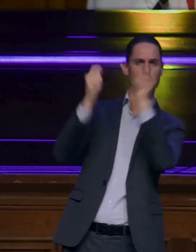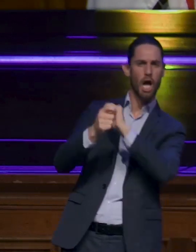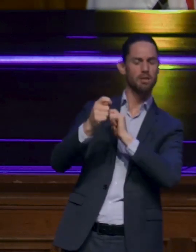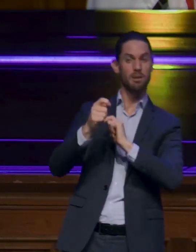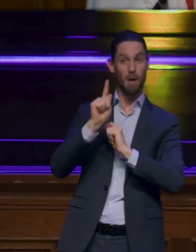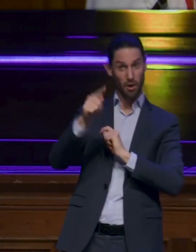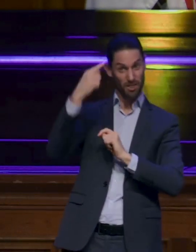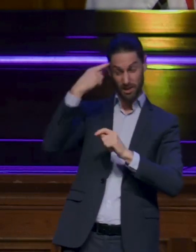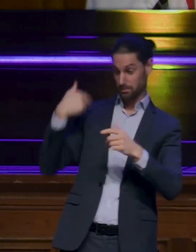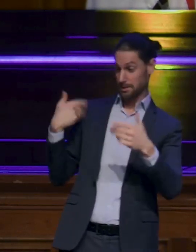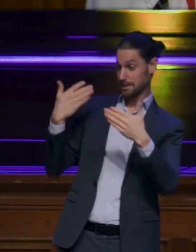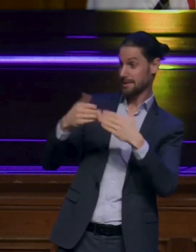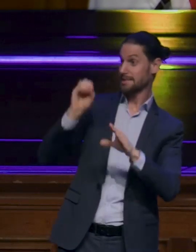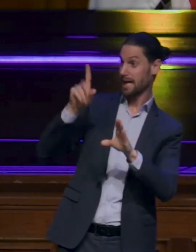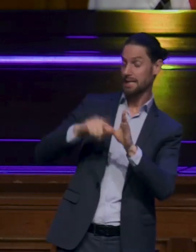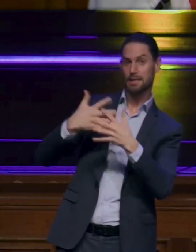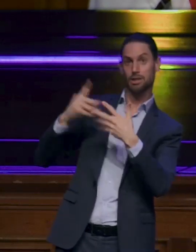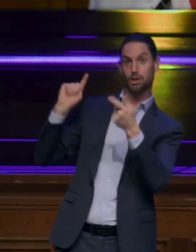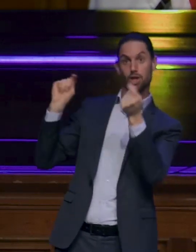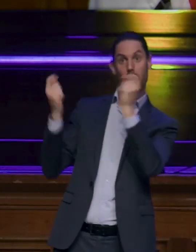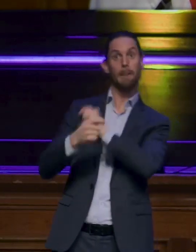we're now actually debating what our action will be and New Zealand as